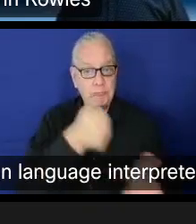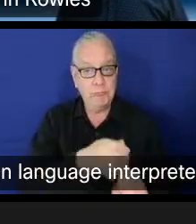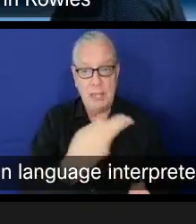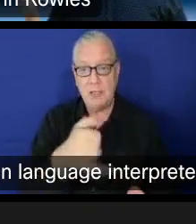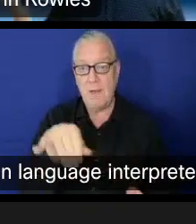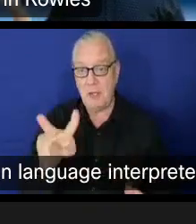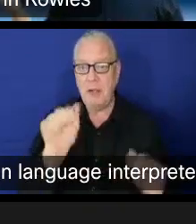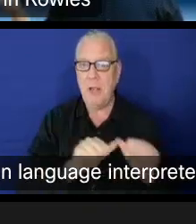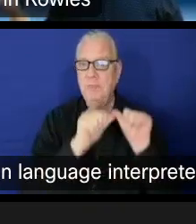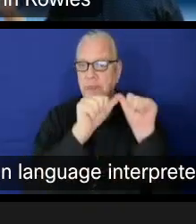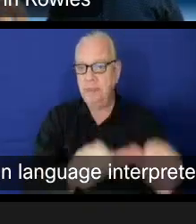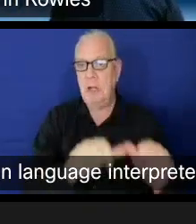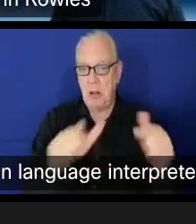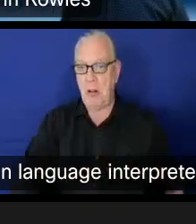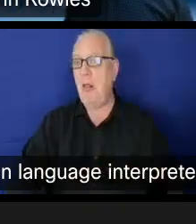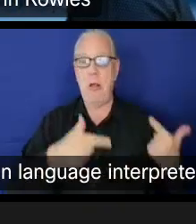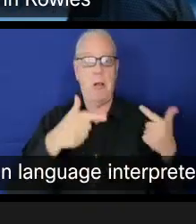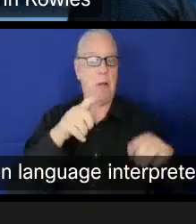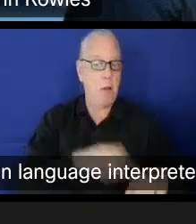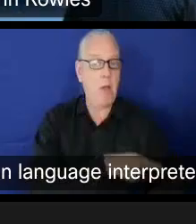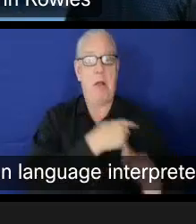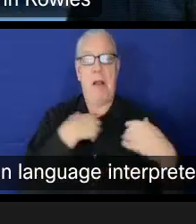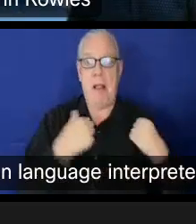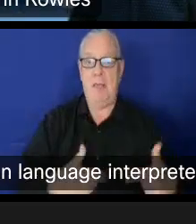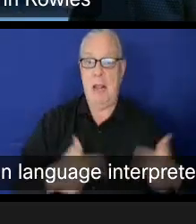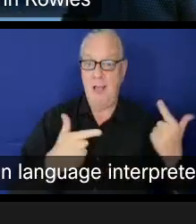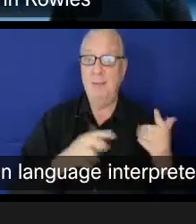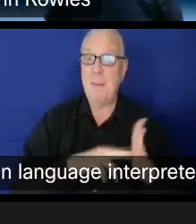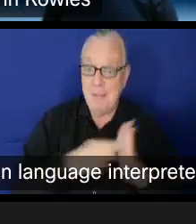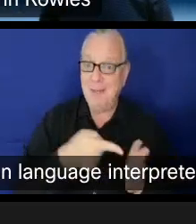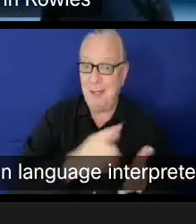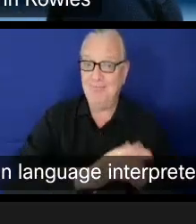that means they're aging. It's amazing. Currently, over 50% of